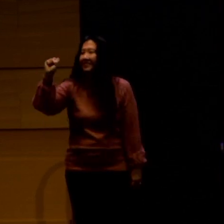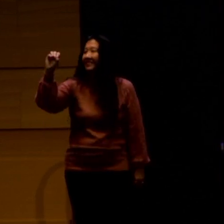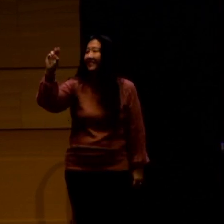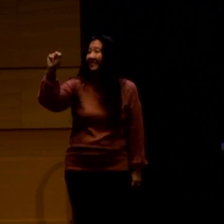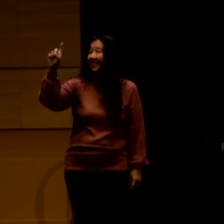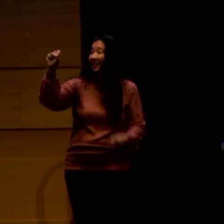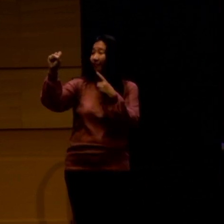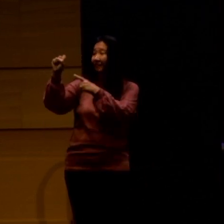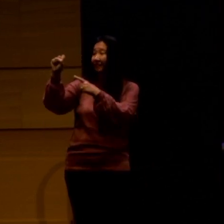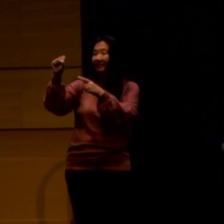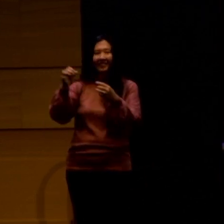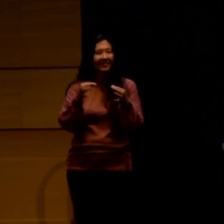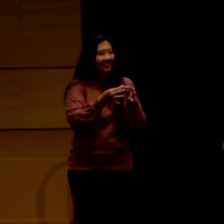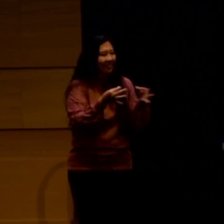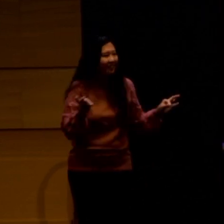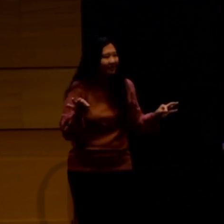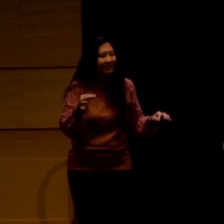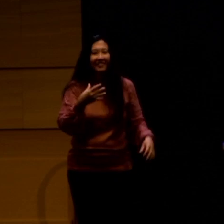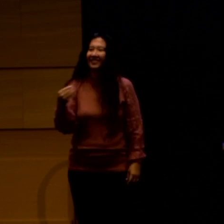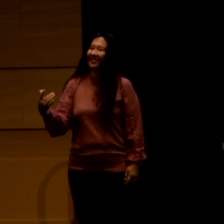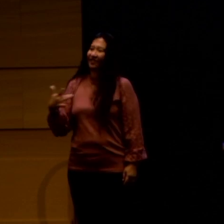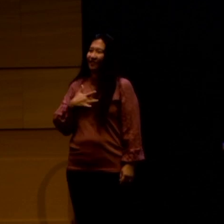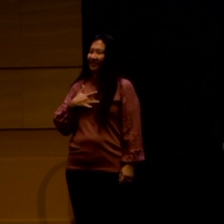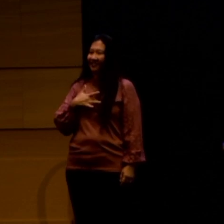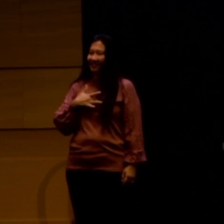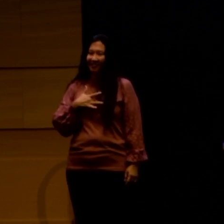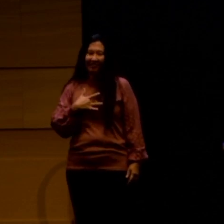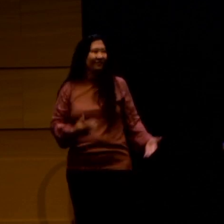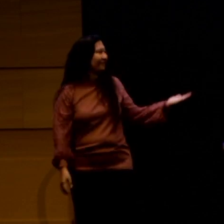Sound is a language, and sound is heart.